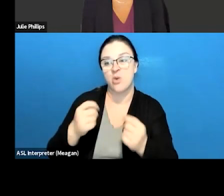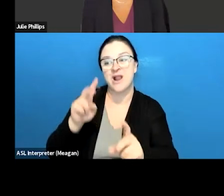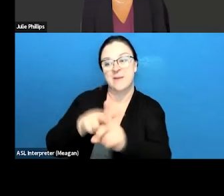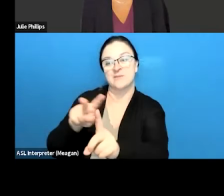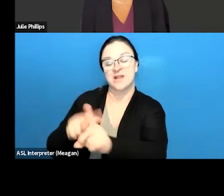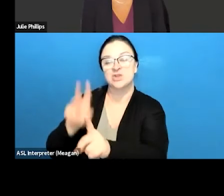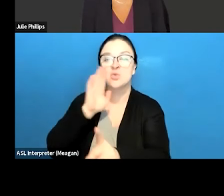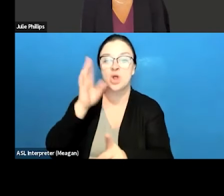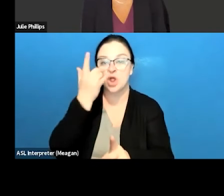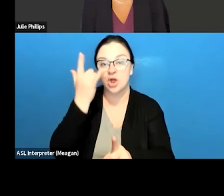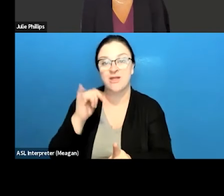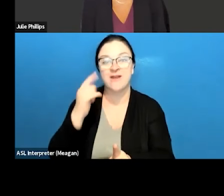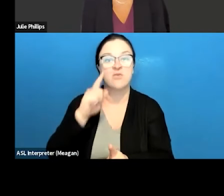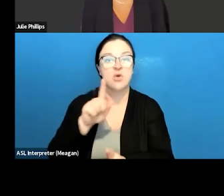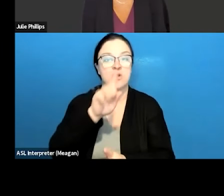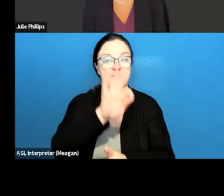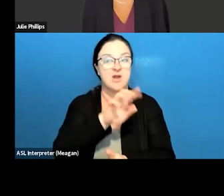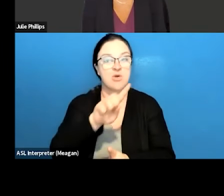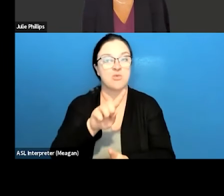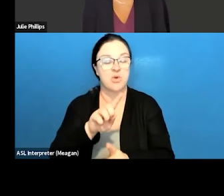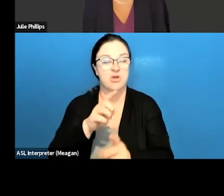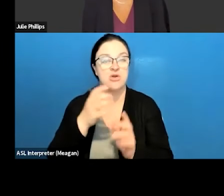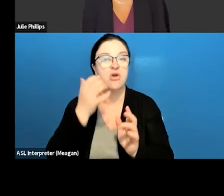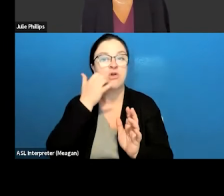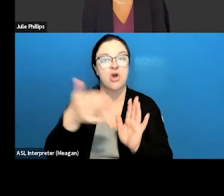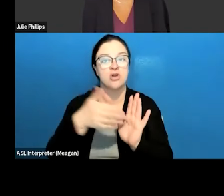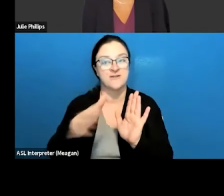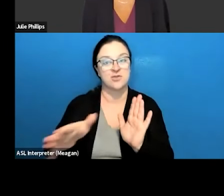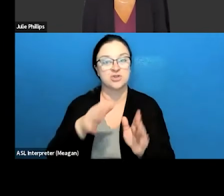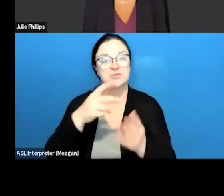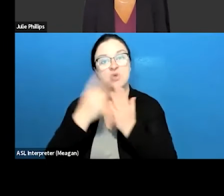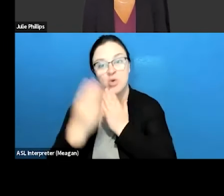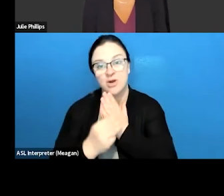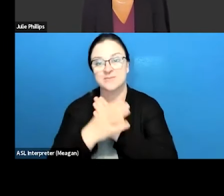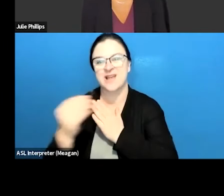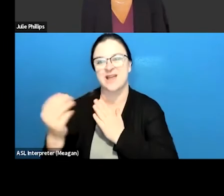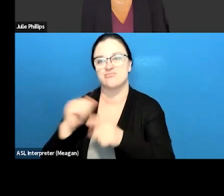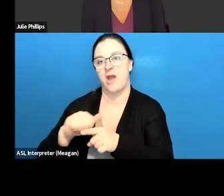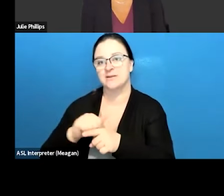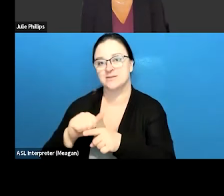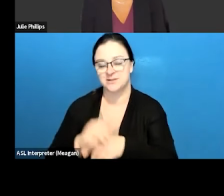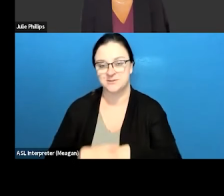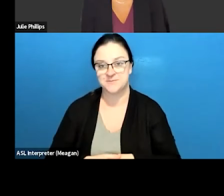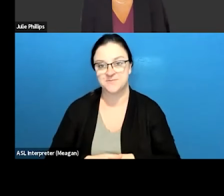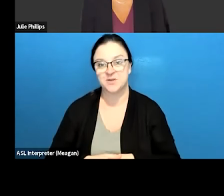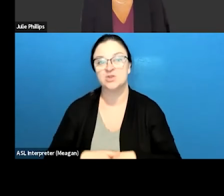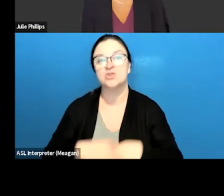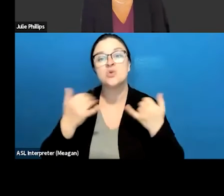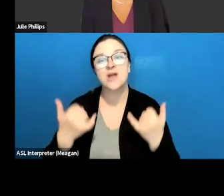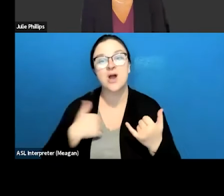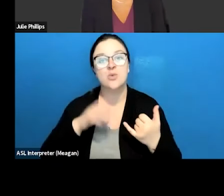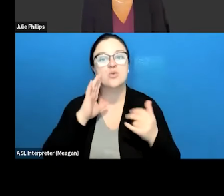for 911 call diversion programs and practices. So we now host monthly meetings,